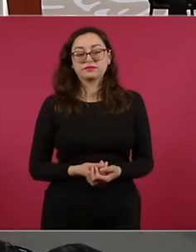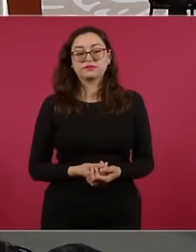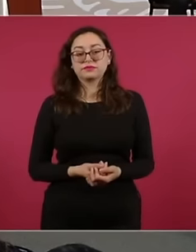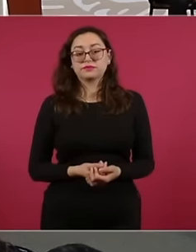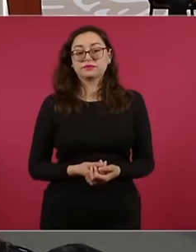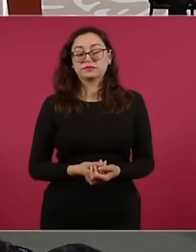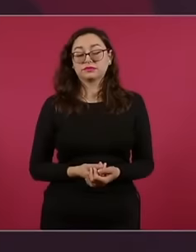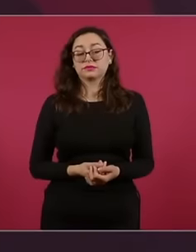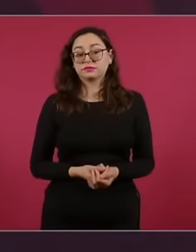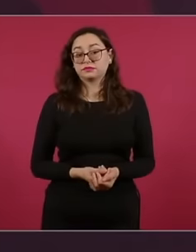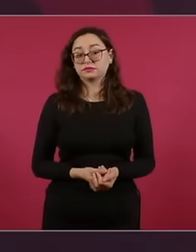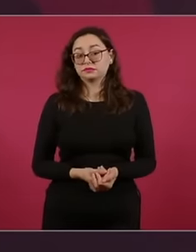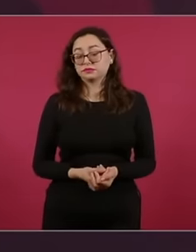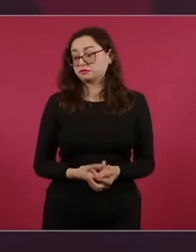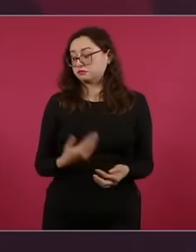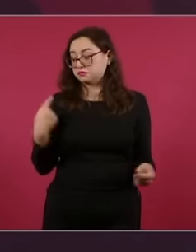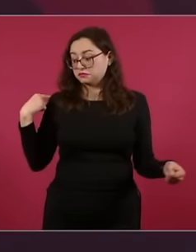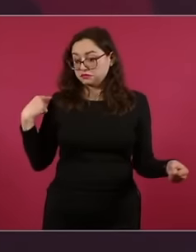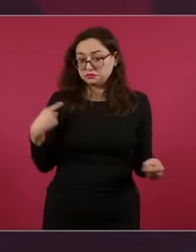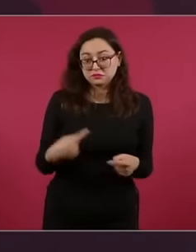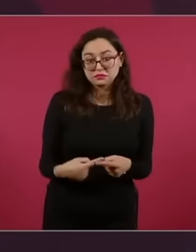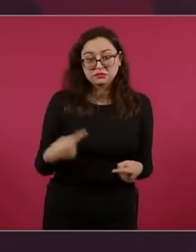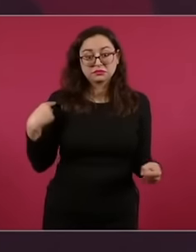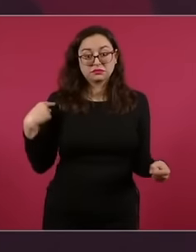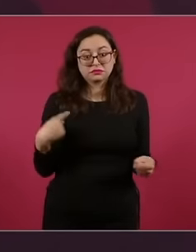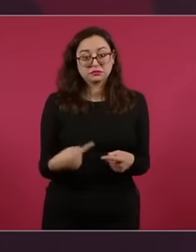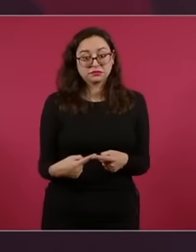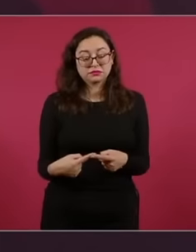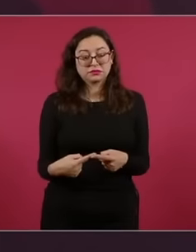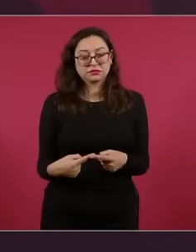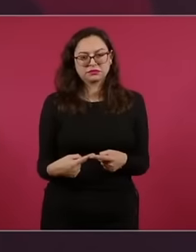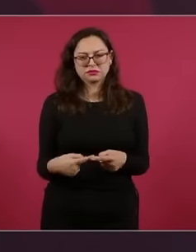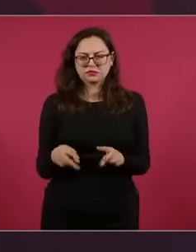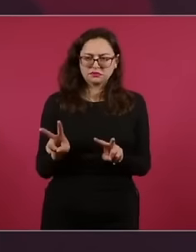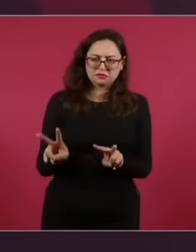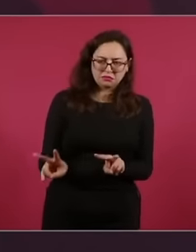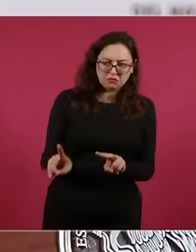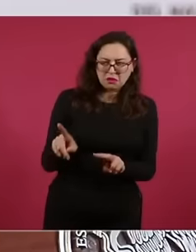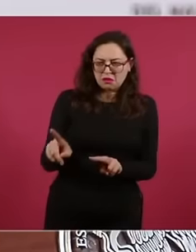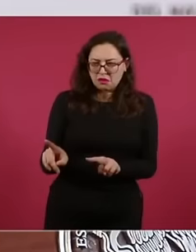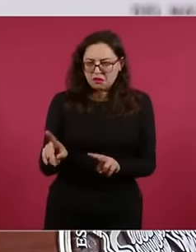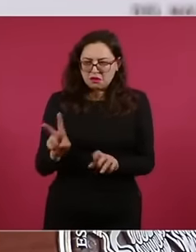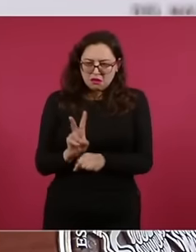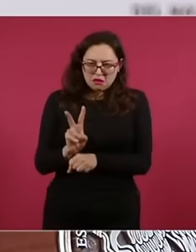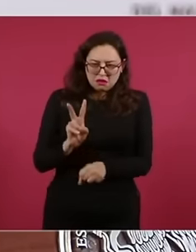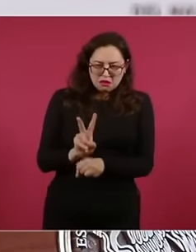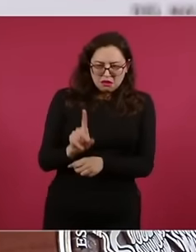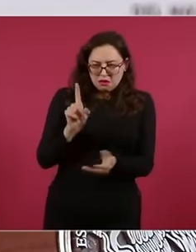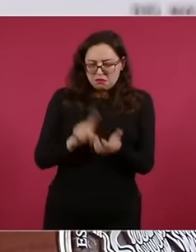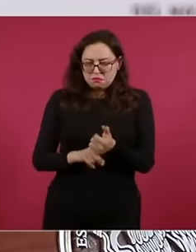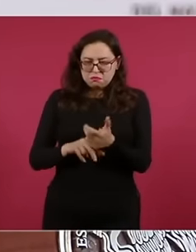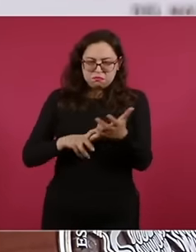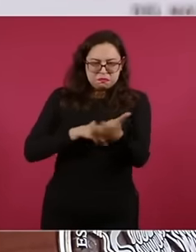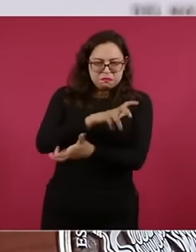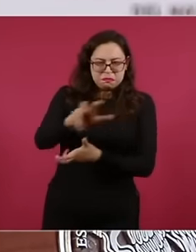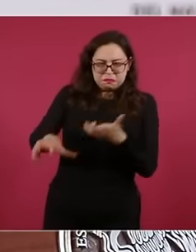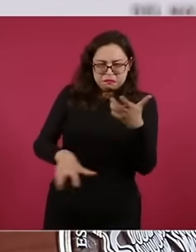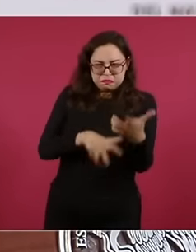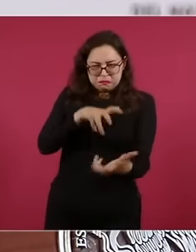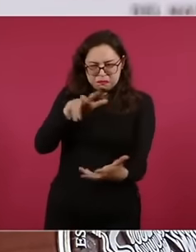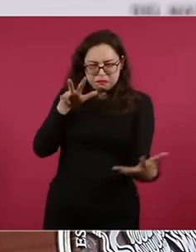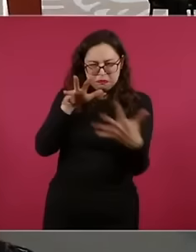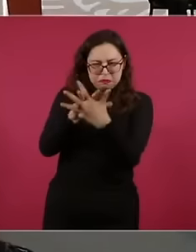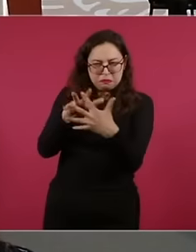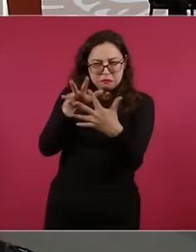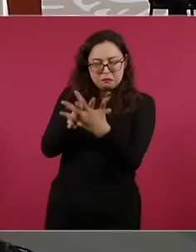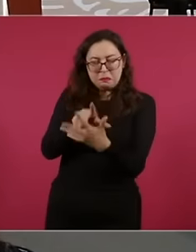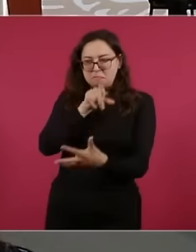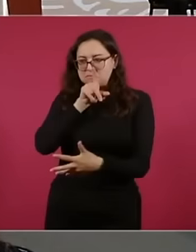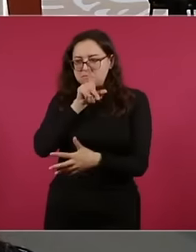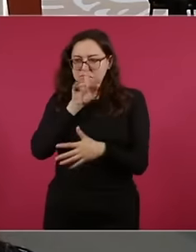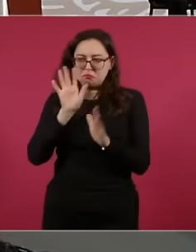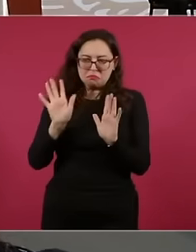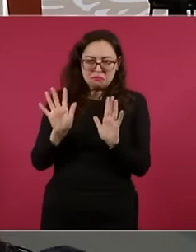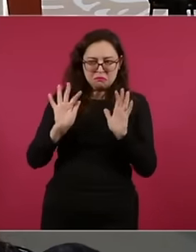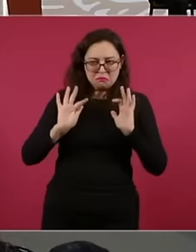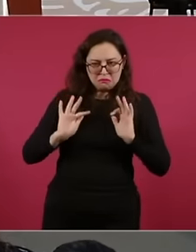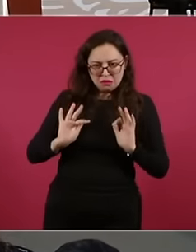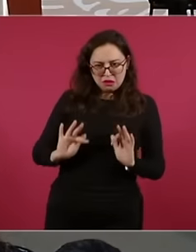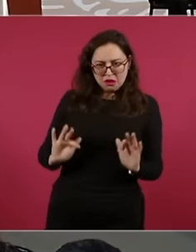hours there are no confrontations that is What should be most regretted among